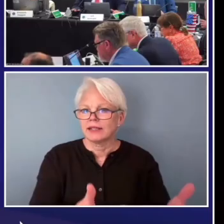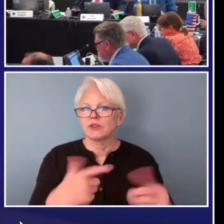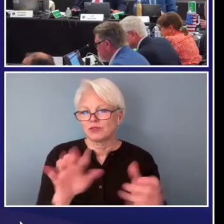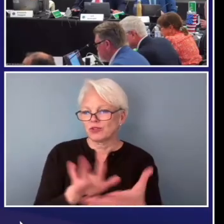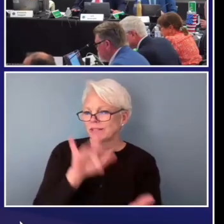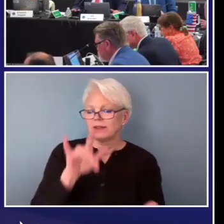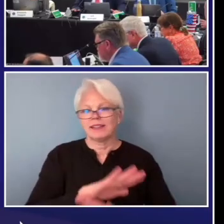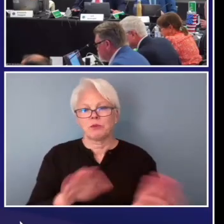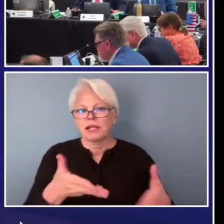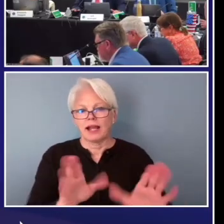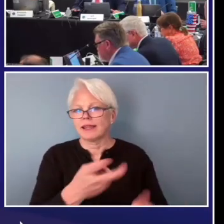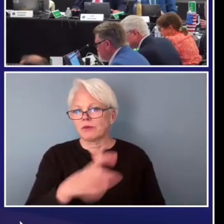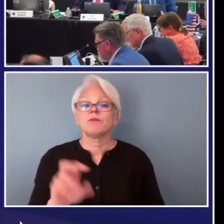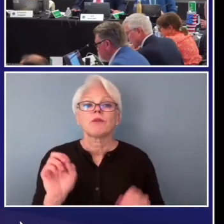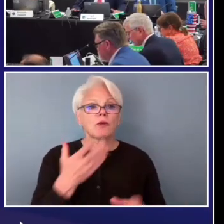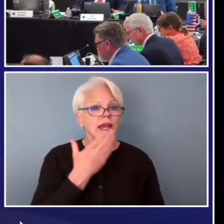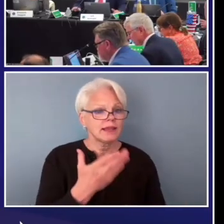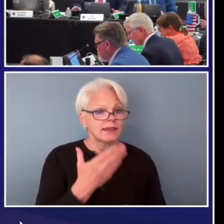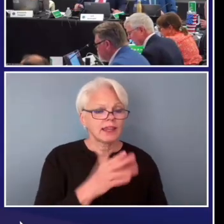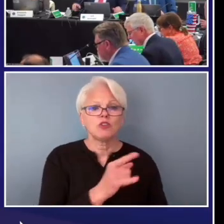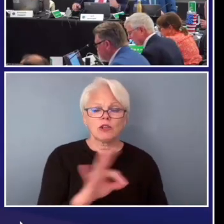Okay. Thank you, Jeff. Thank you, Jennifer. Michael, I'm gonna give you the floor.